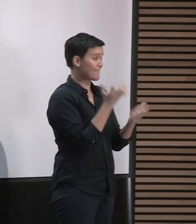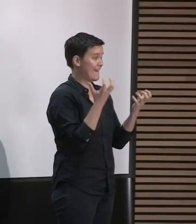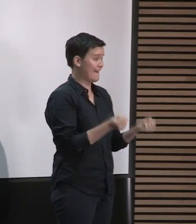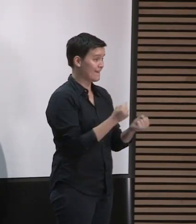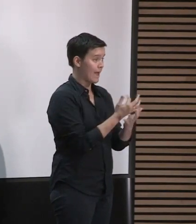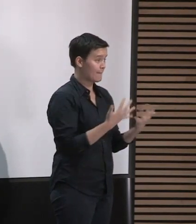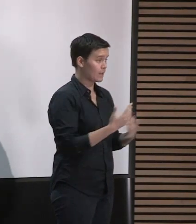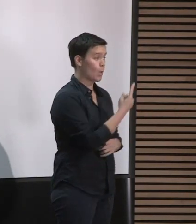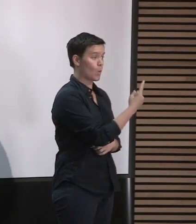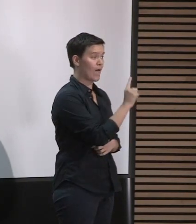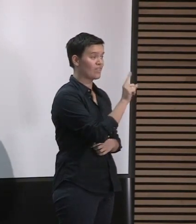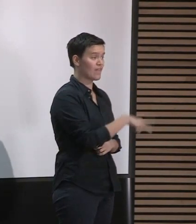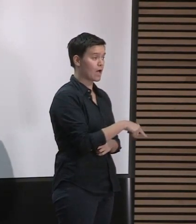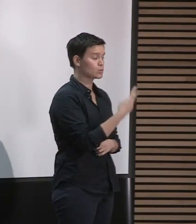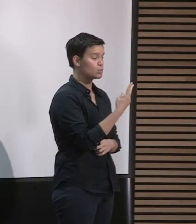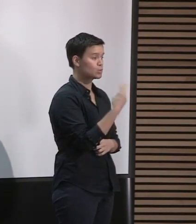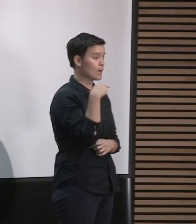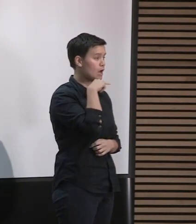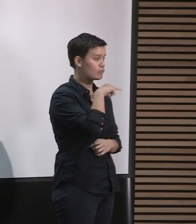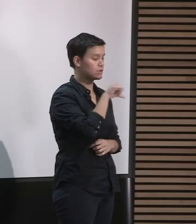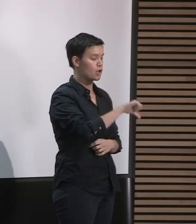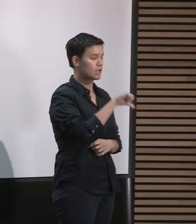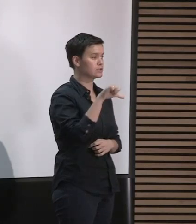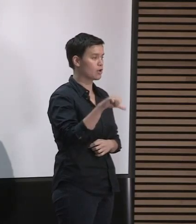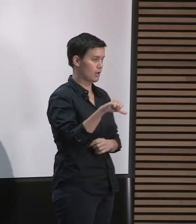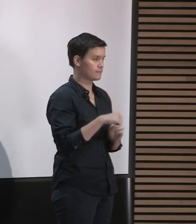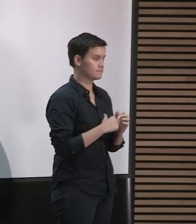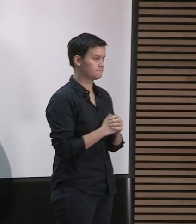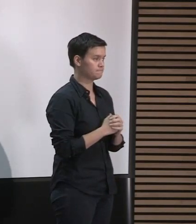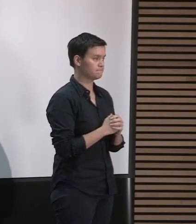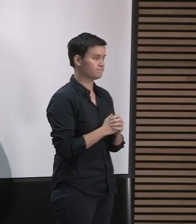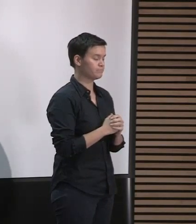confirmed cases reported today bring our total number of